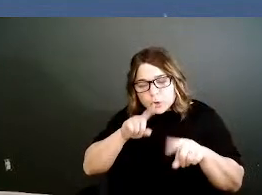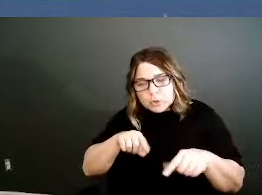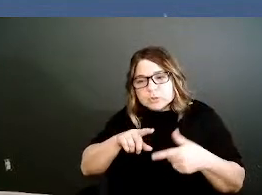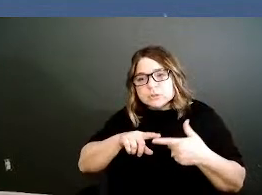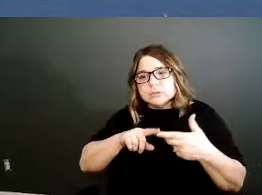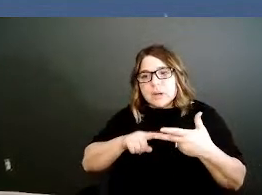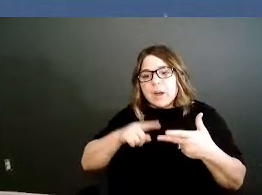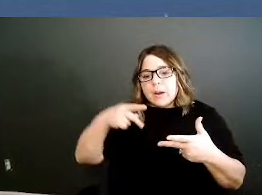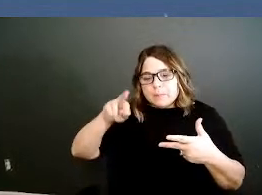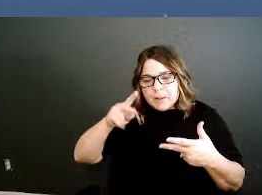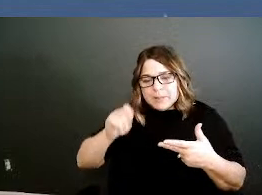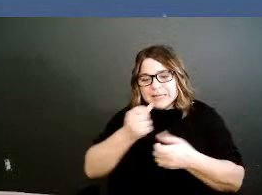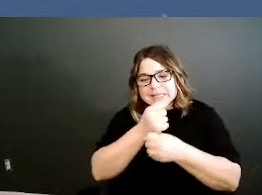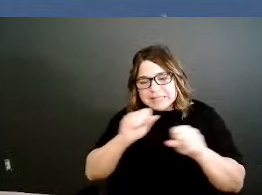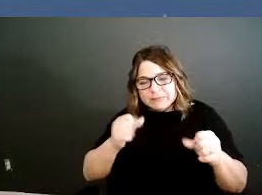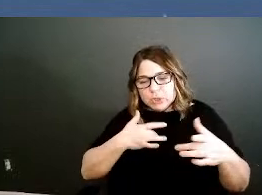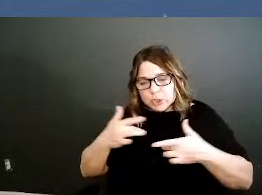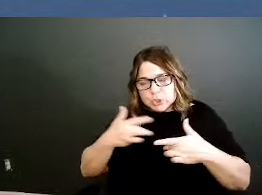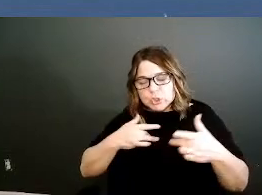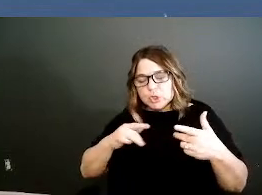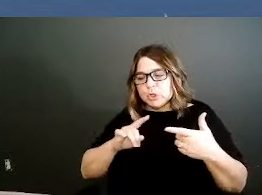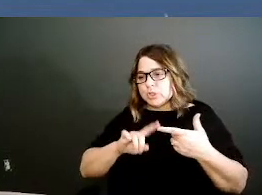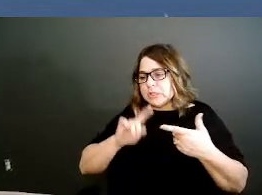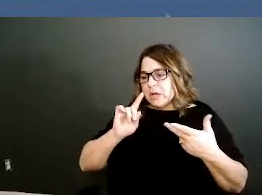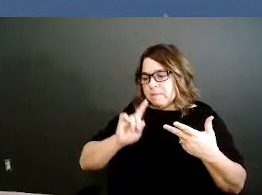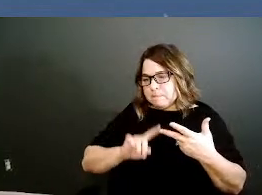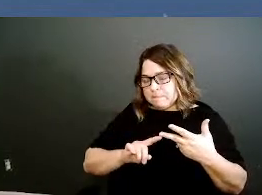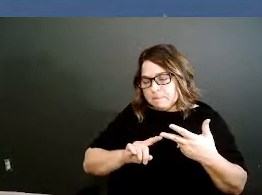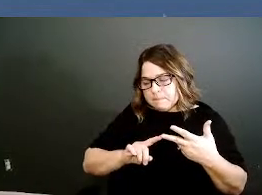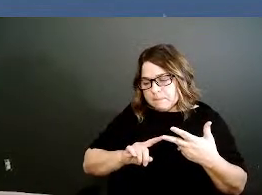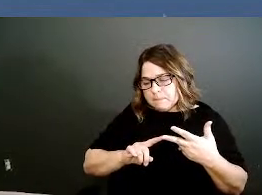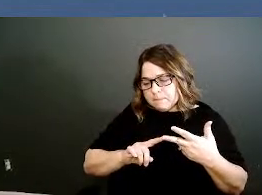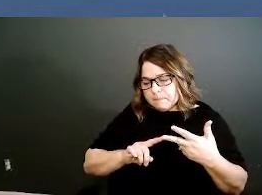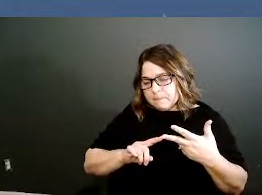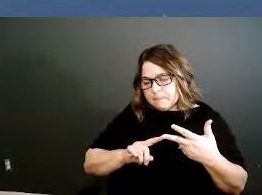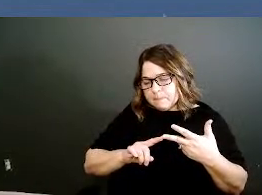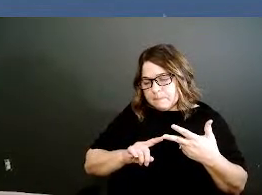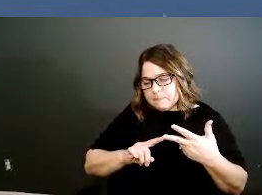MY DAUGHTER WAS -- MY CAR WAS STOLEN FROM MY DRIVEWAY AT 5 P.M.